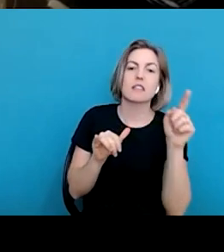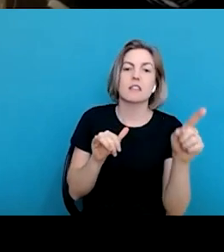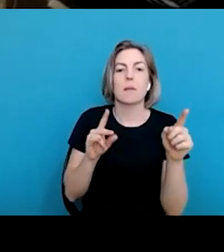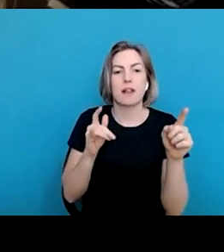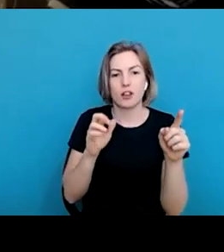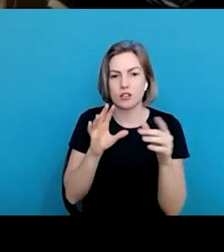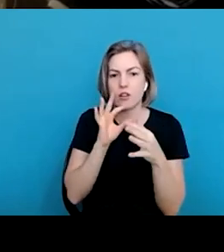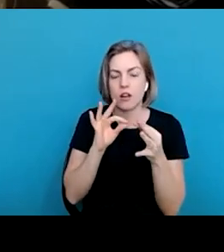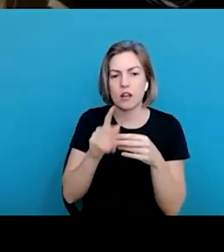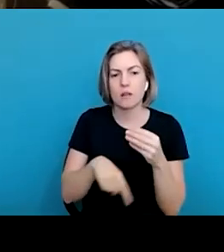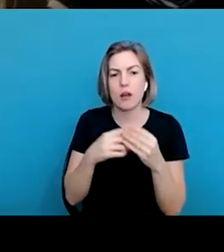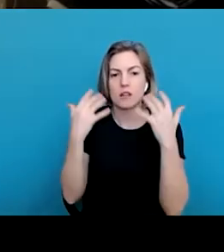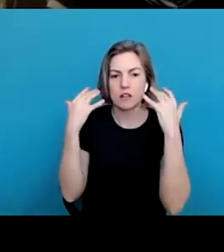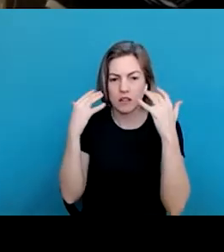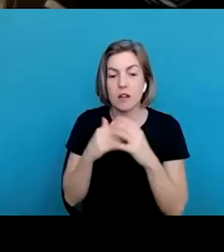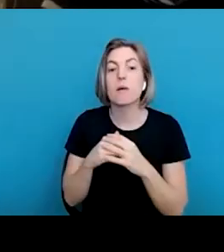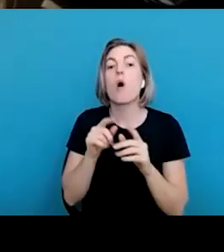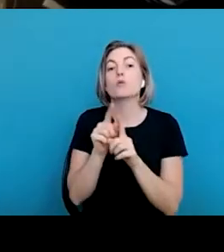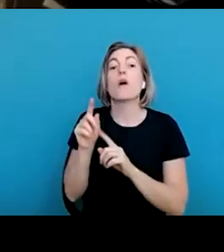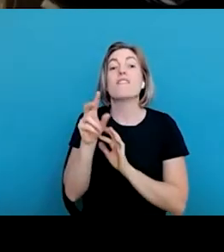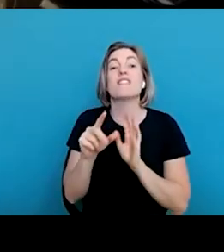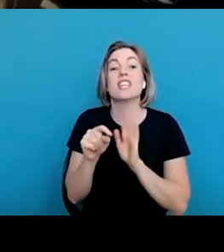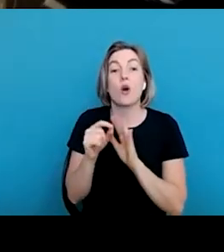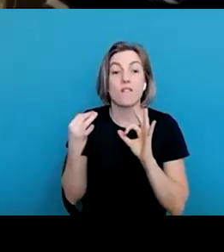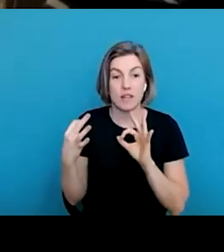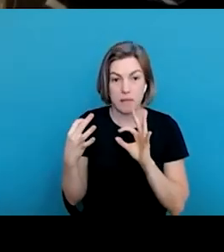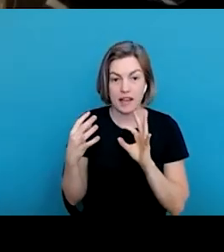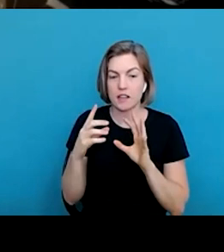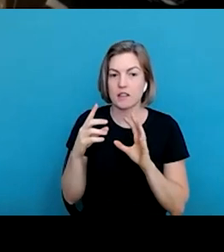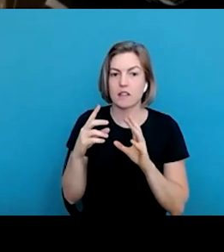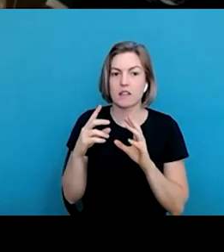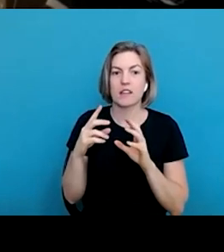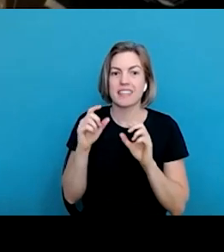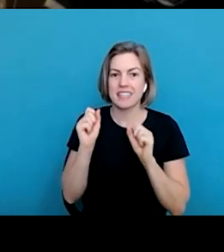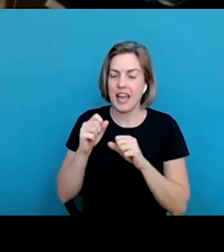video feedback -- the very immersive video feedback that can be anchored and registered in the